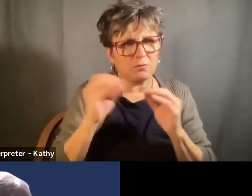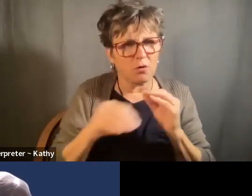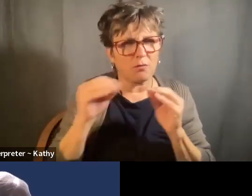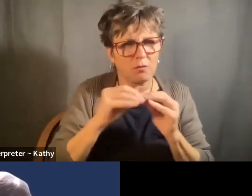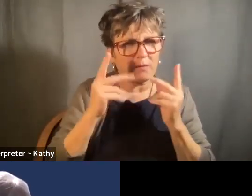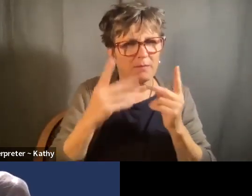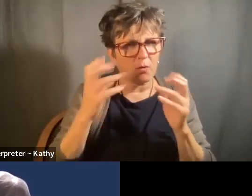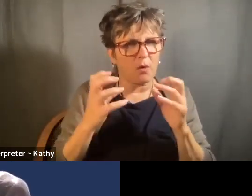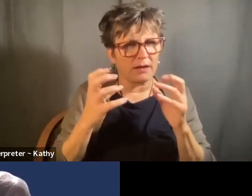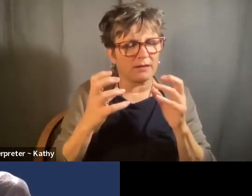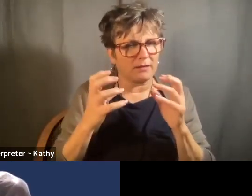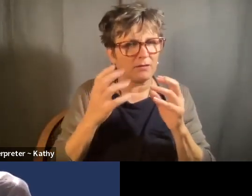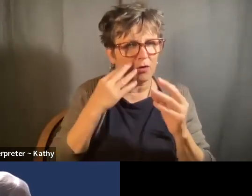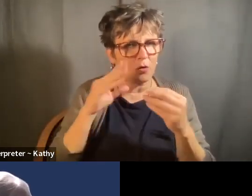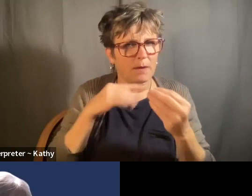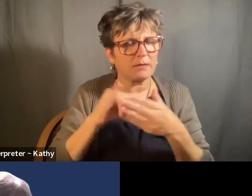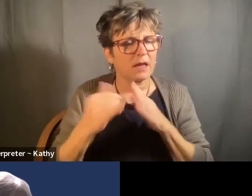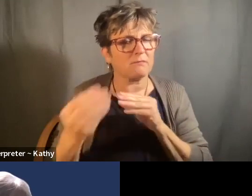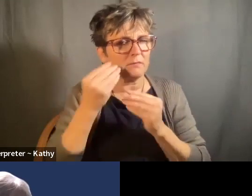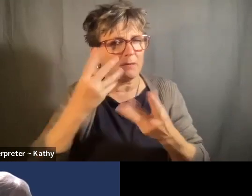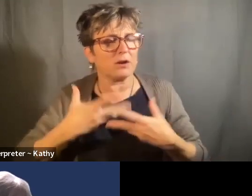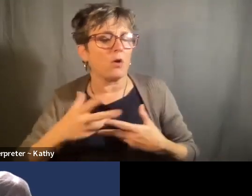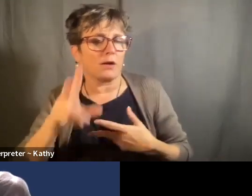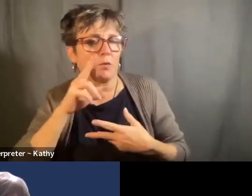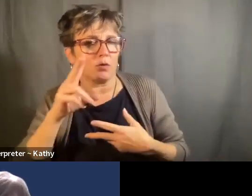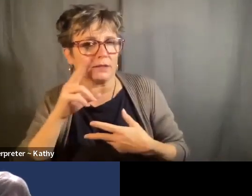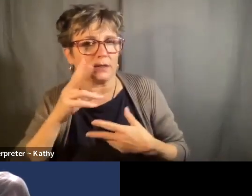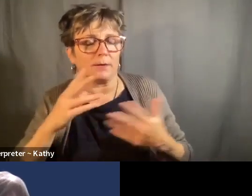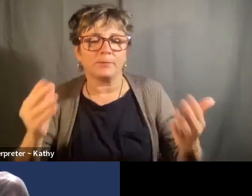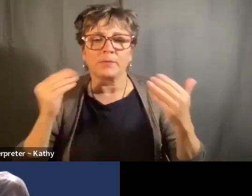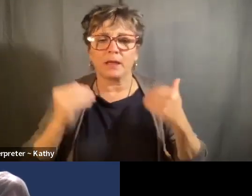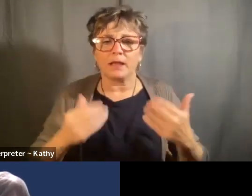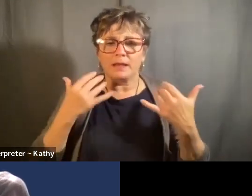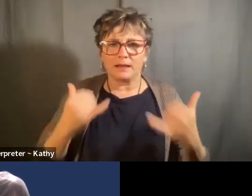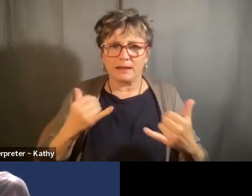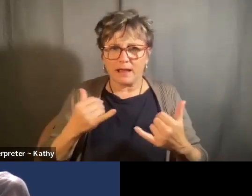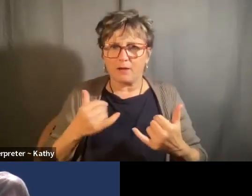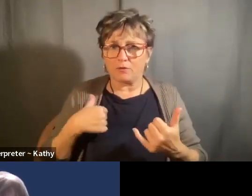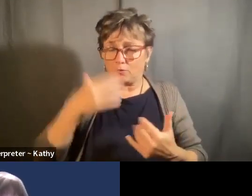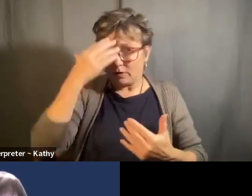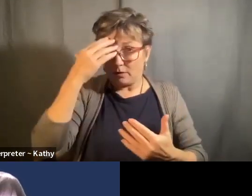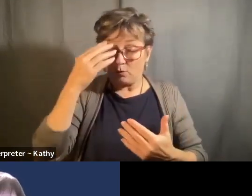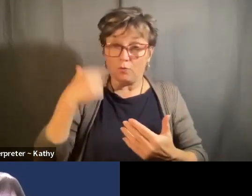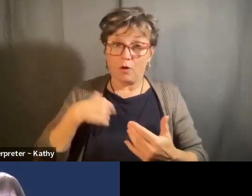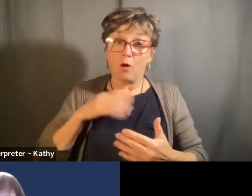Megan, "Will we be informed of how our data has supported research and treatment options?" Megan: